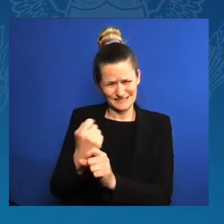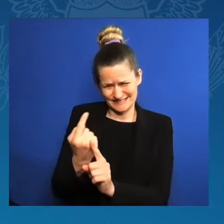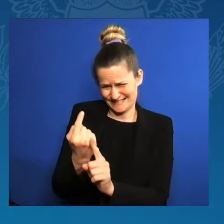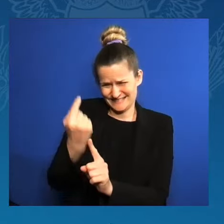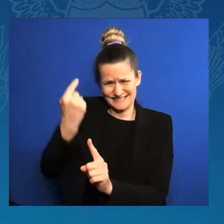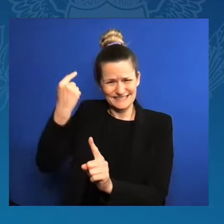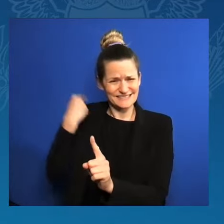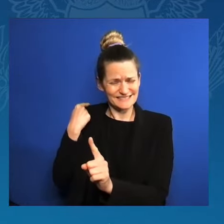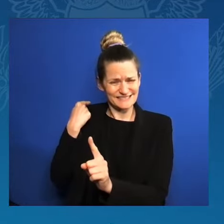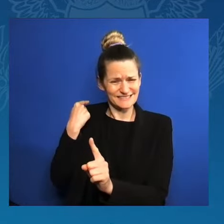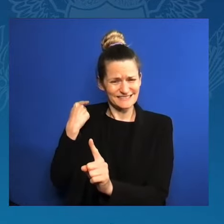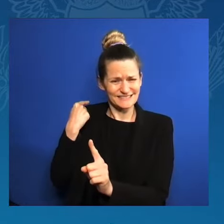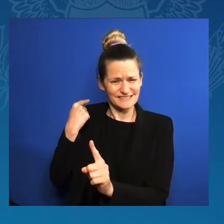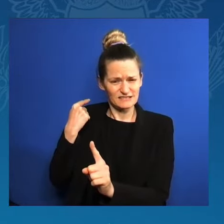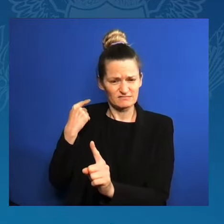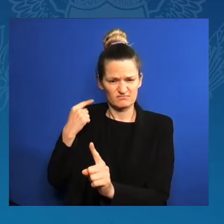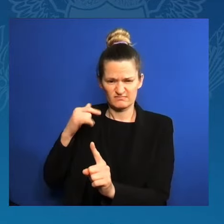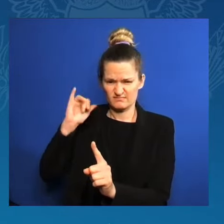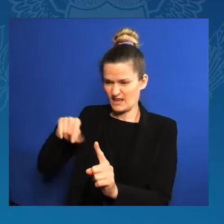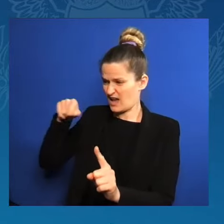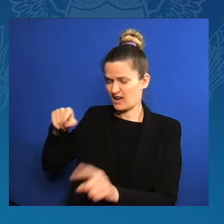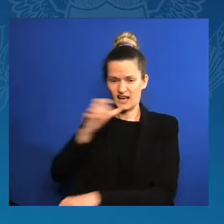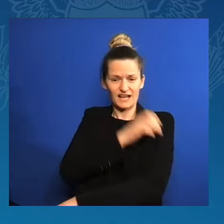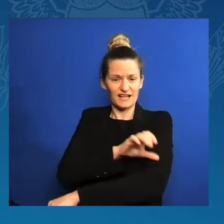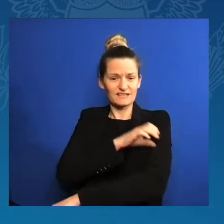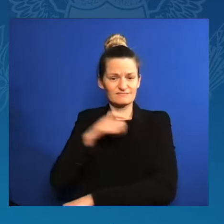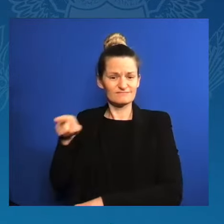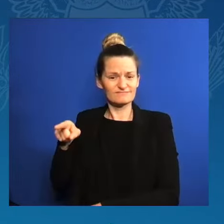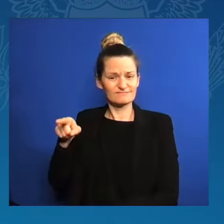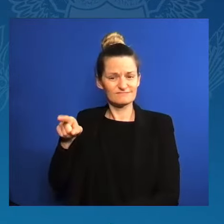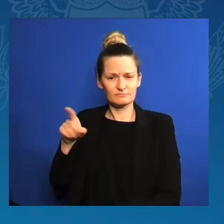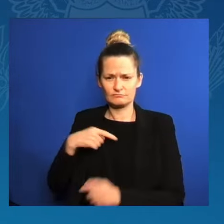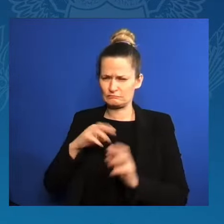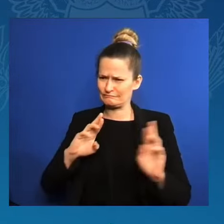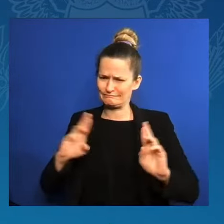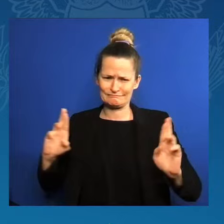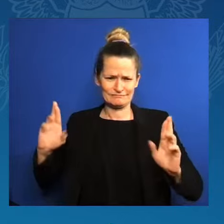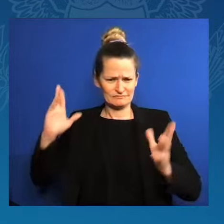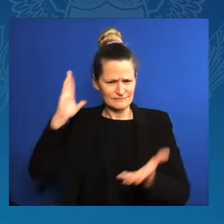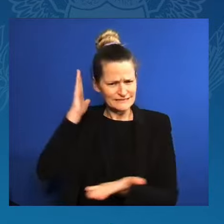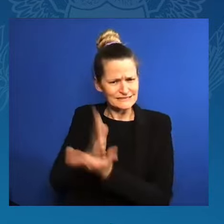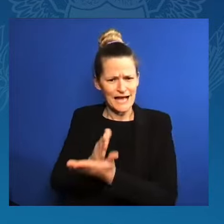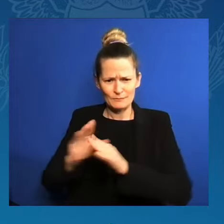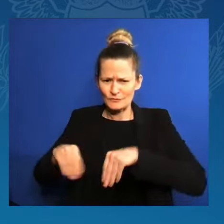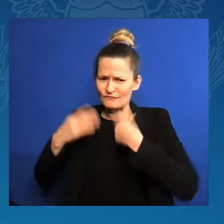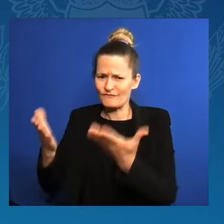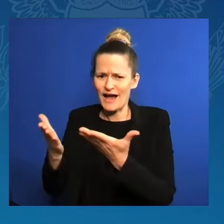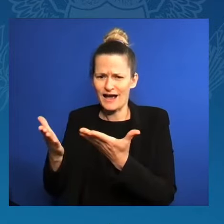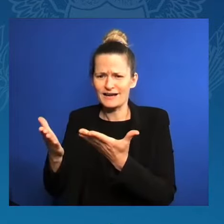some of the most critical services. Thanks to the law the North Carolina legislature rammed through last month.